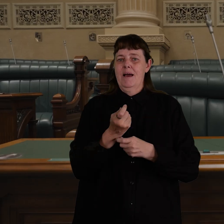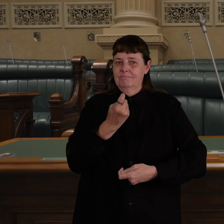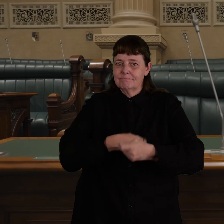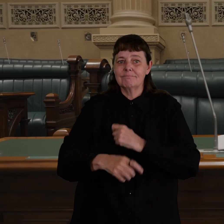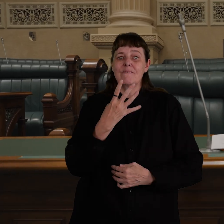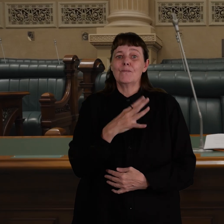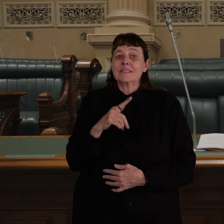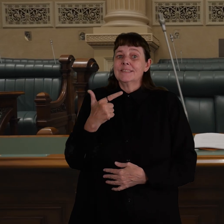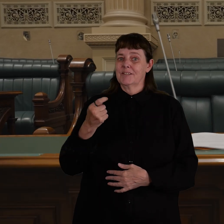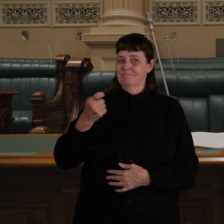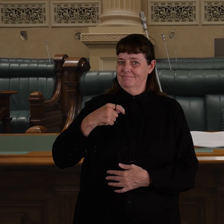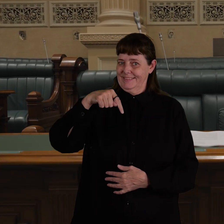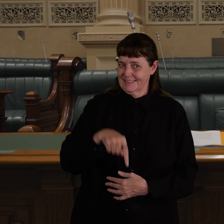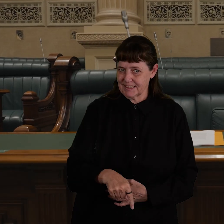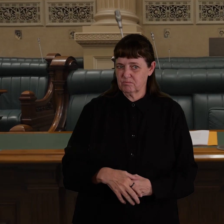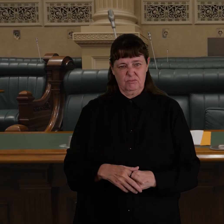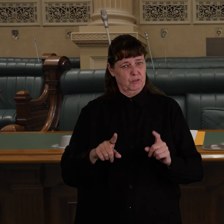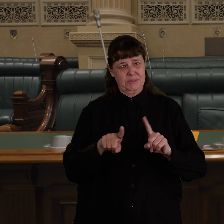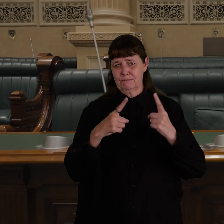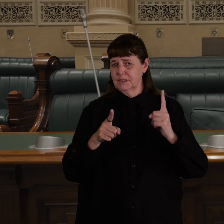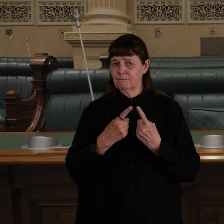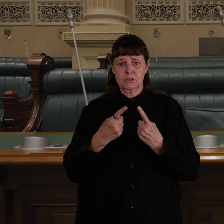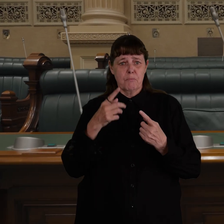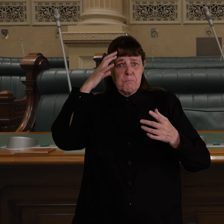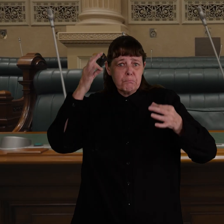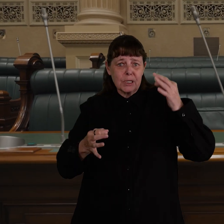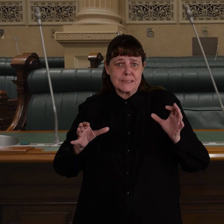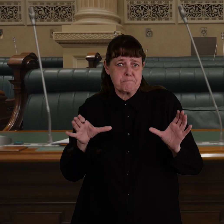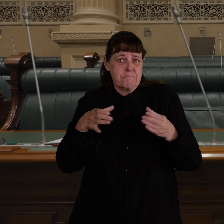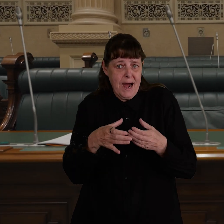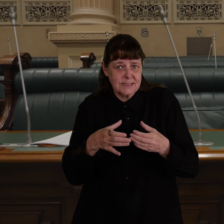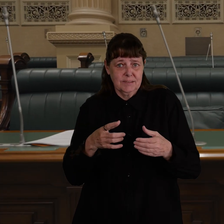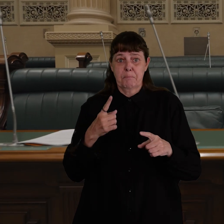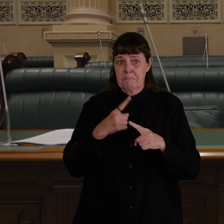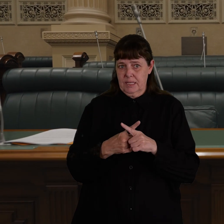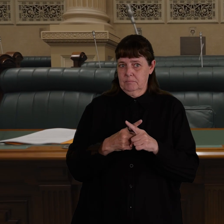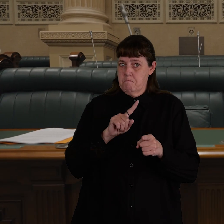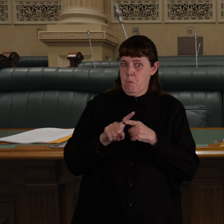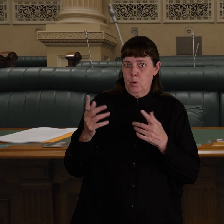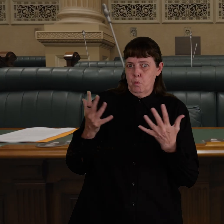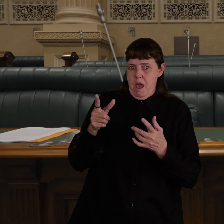political parties and the political party that has a majority of those 47 seats,